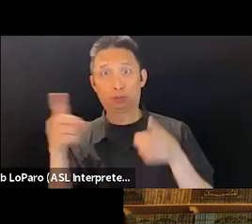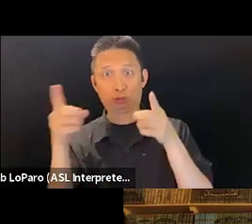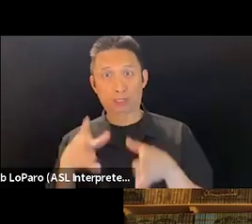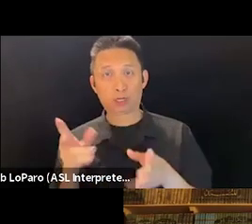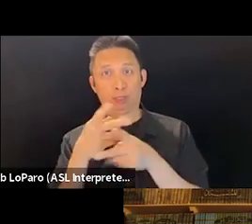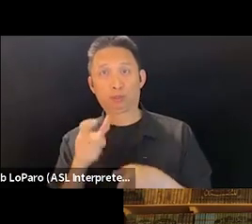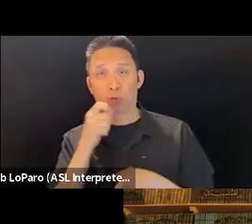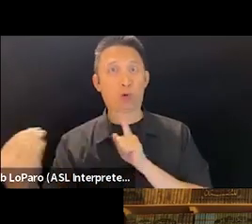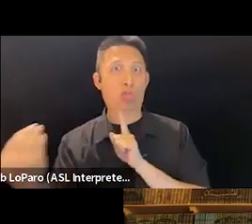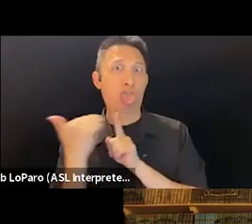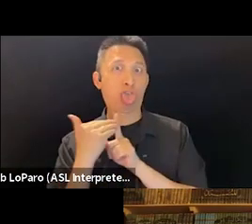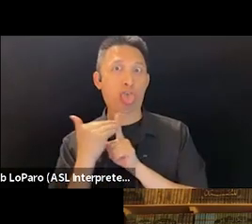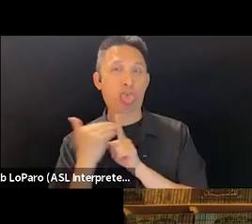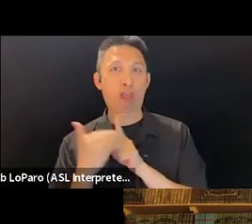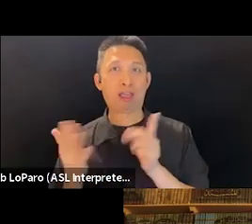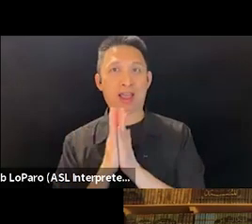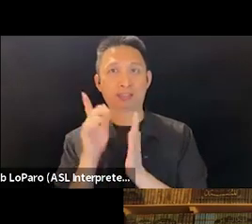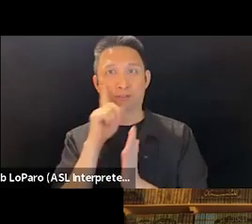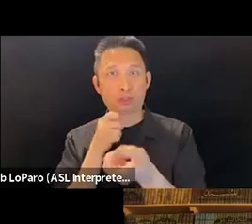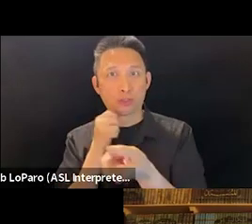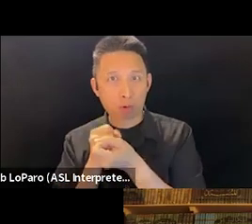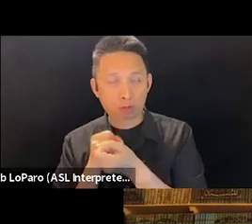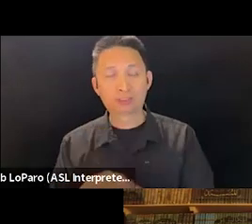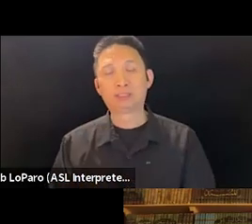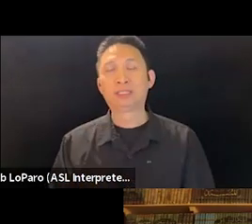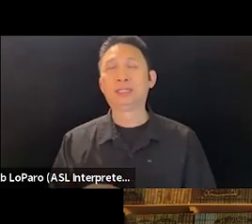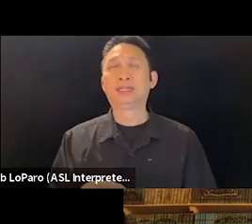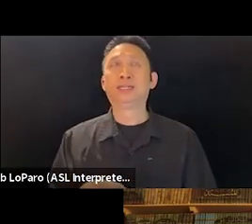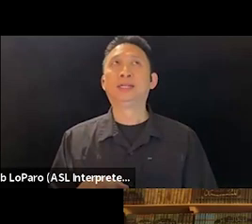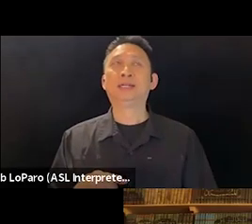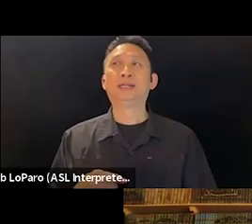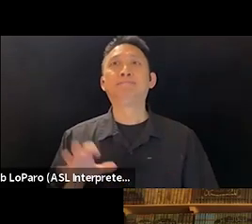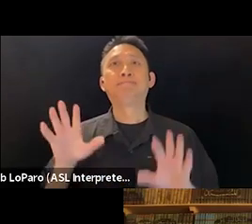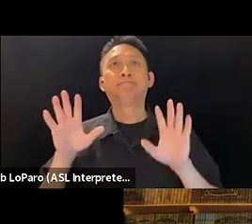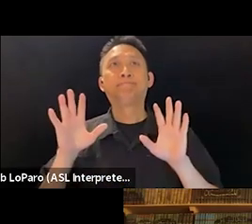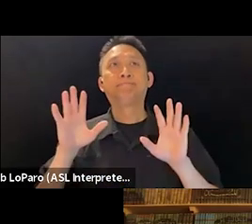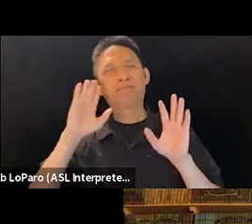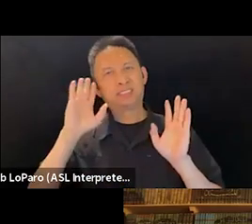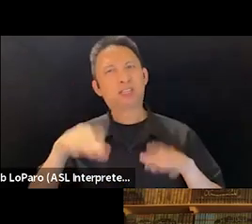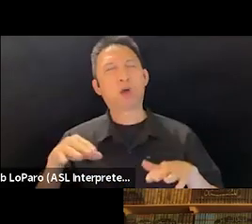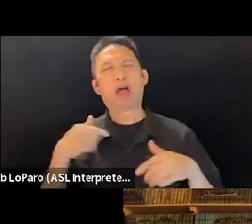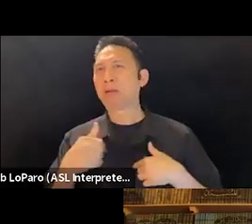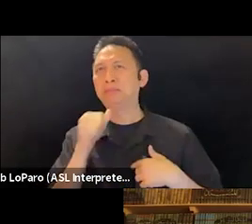and asking for support, I'm not discussing the issue. Why?